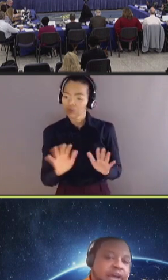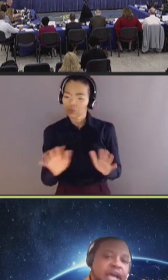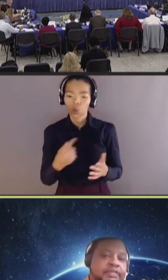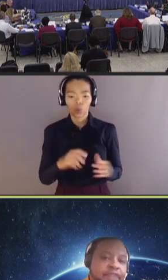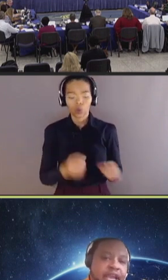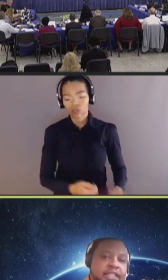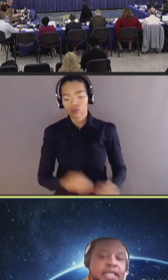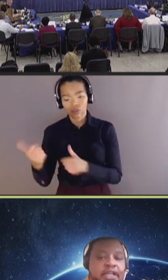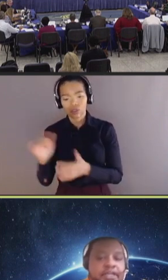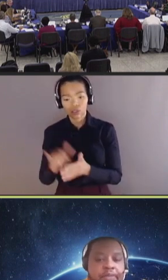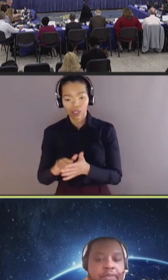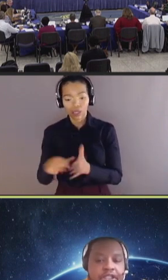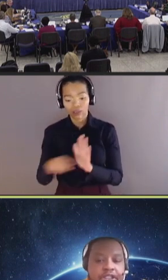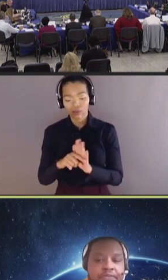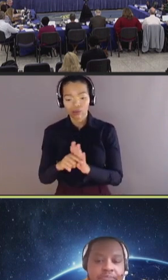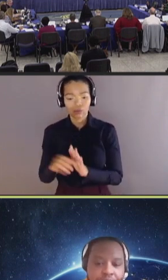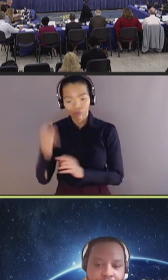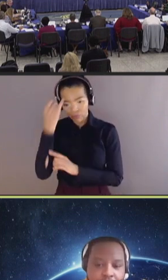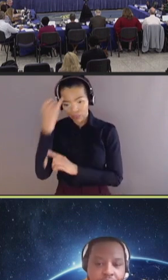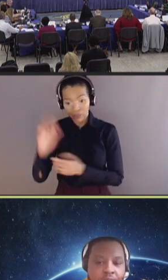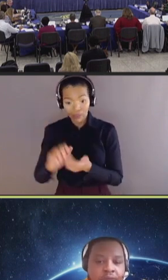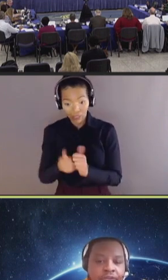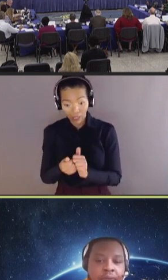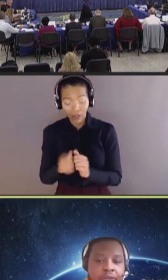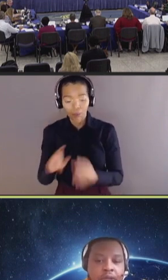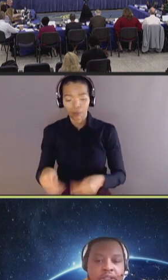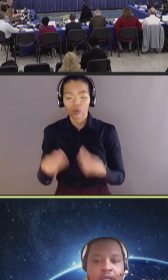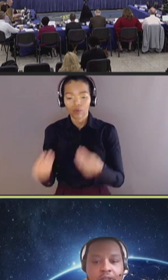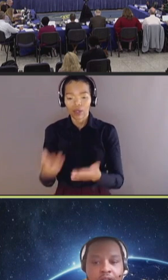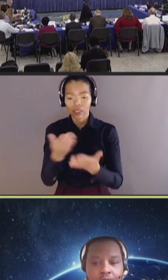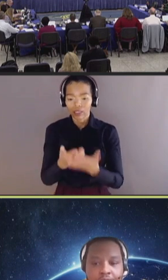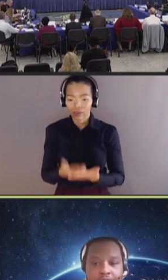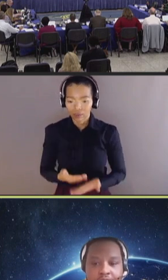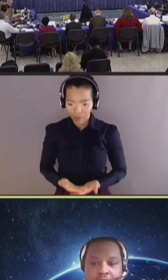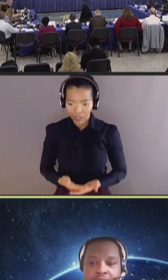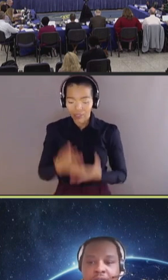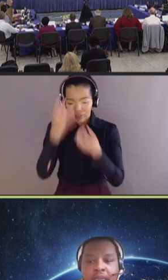providing facts and information from those health authorities.